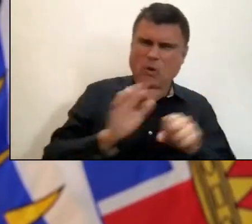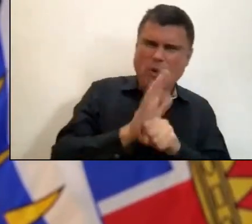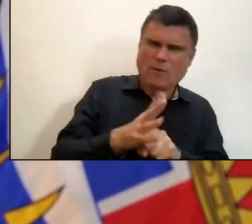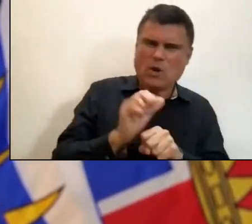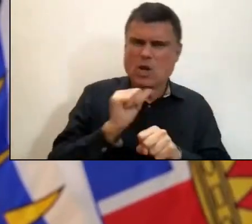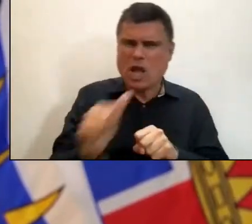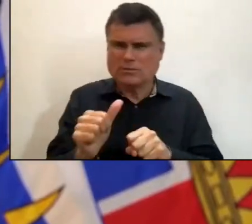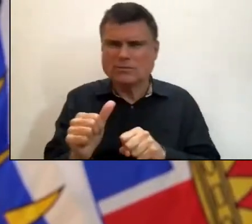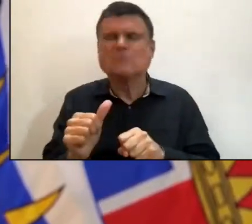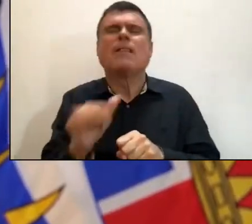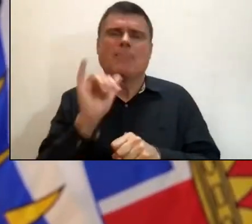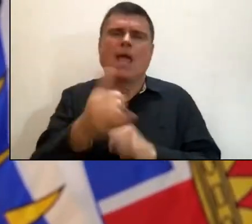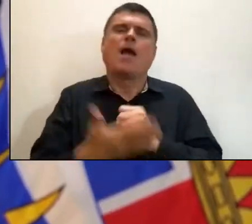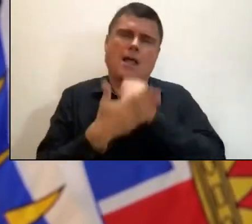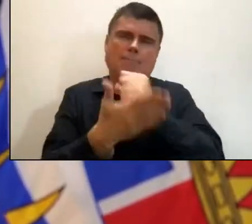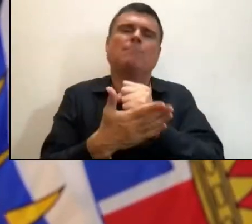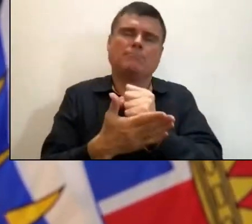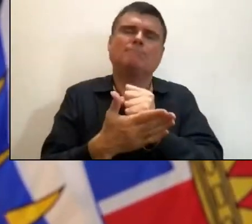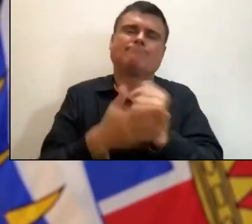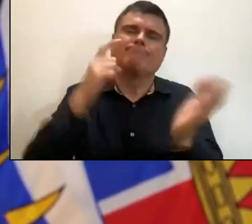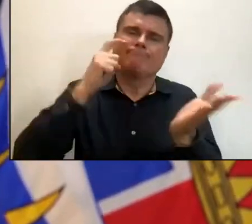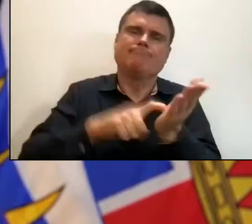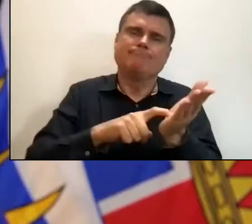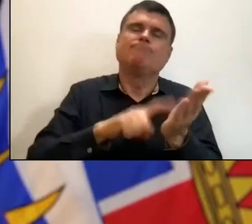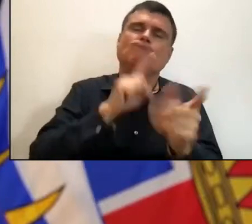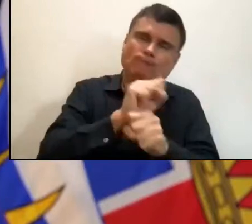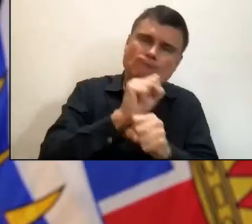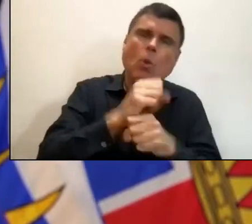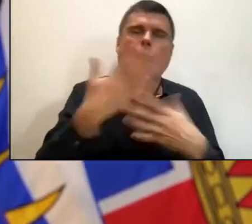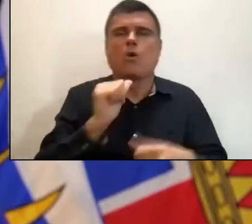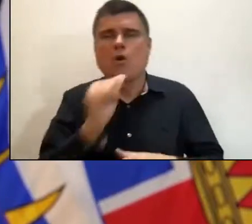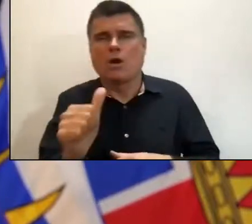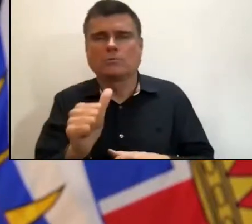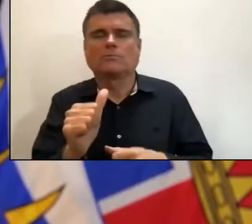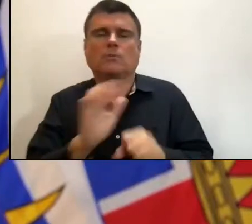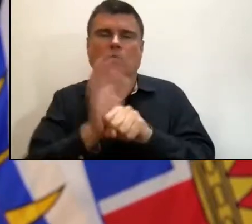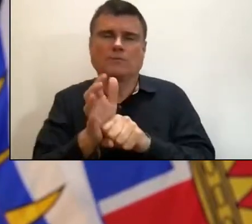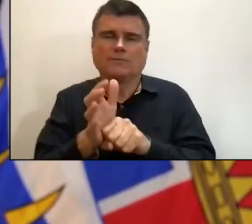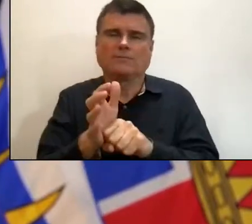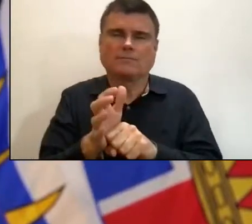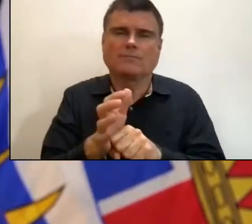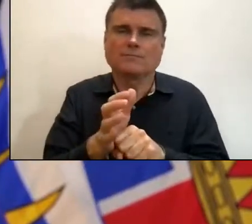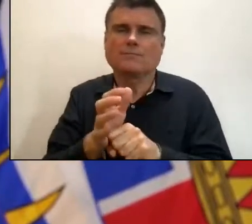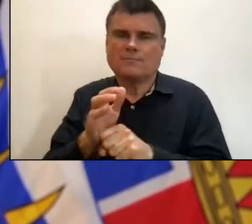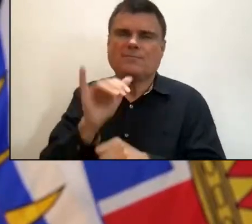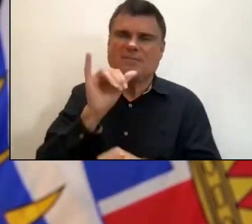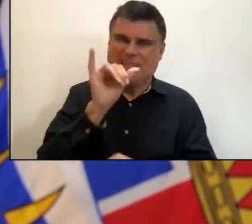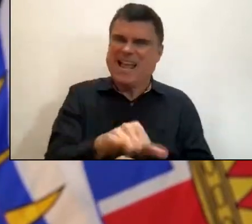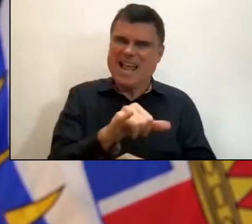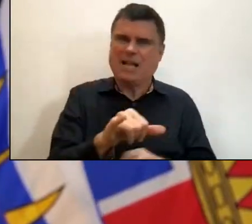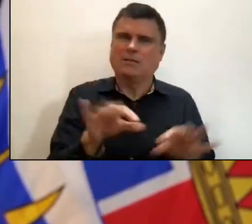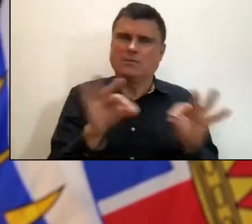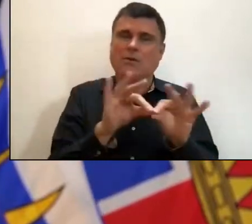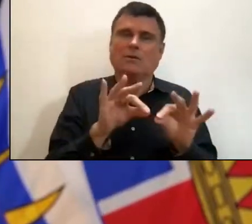their medical condition. So we will continue to do those. They are a limited supply. They always have been and they